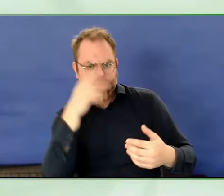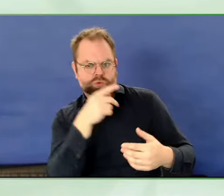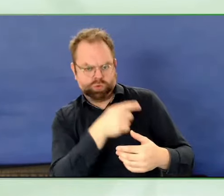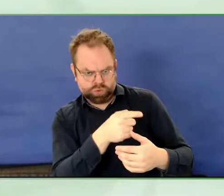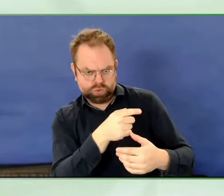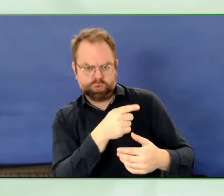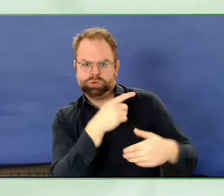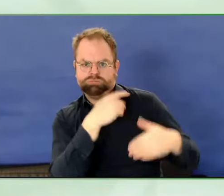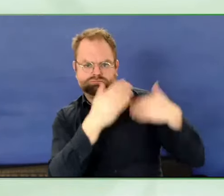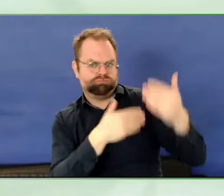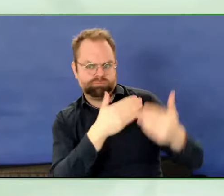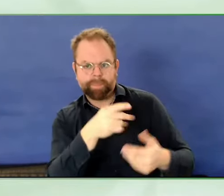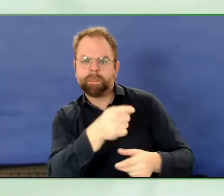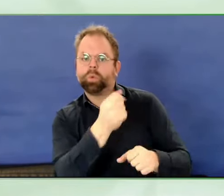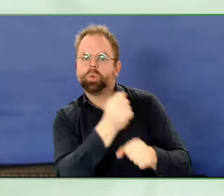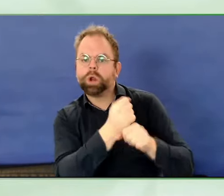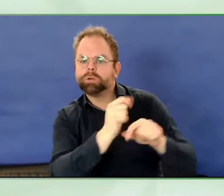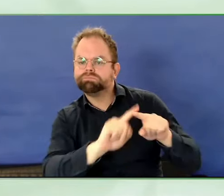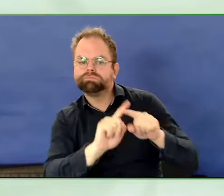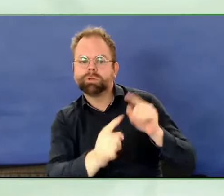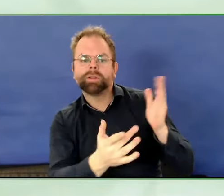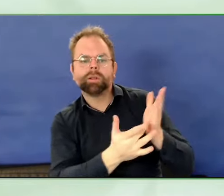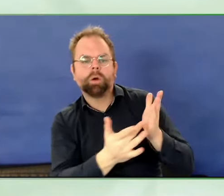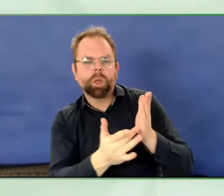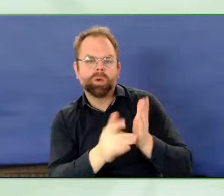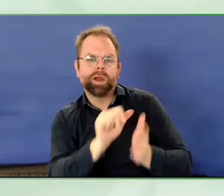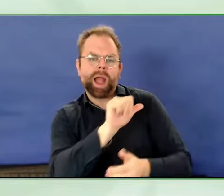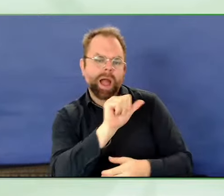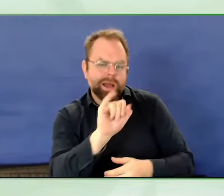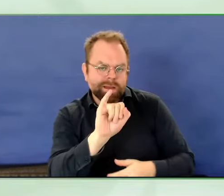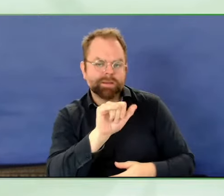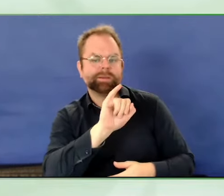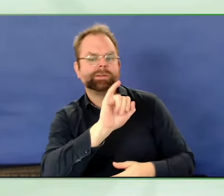standards, and for including that many people with disabilities.